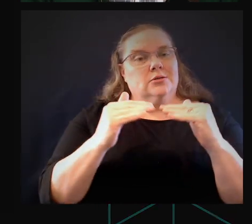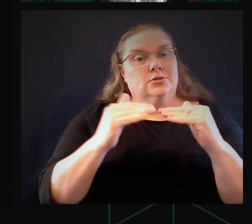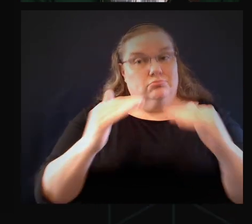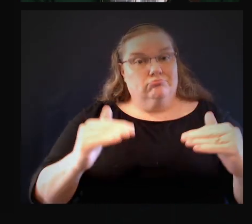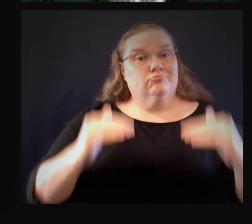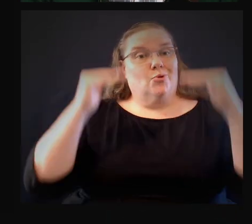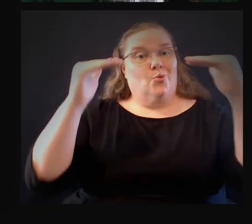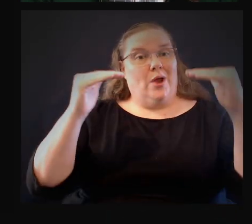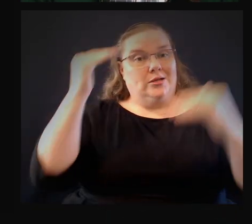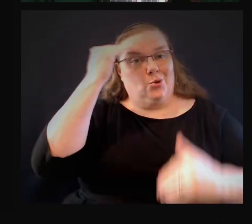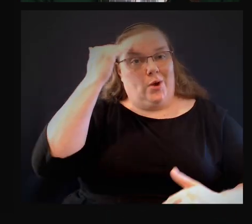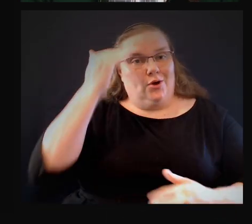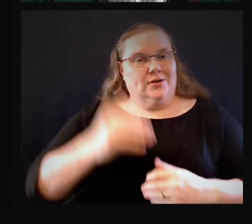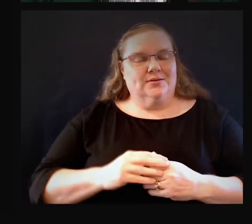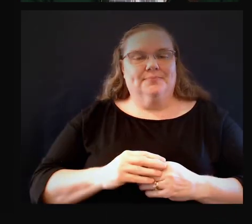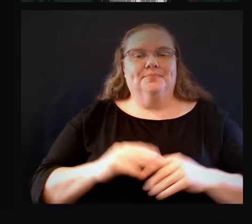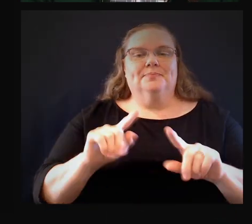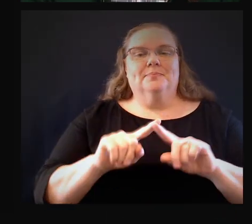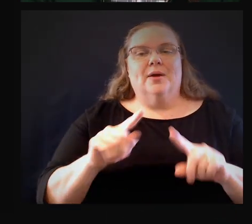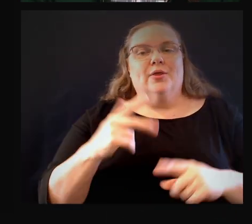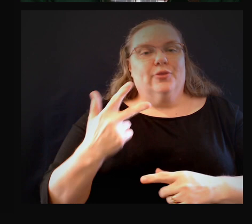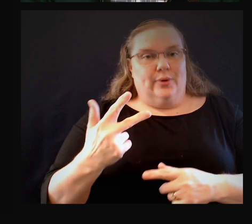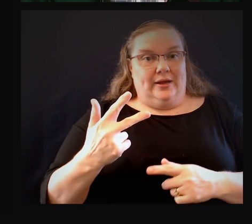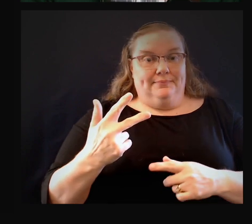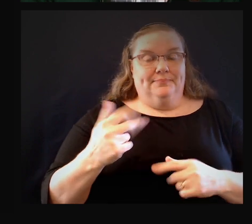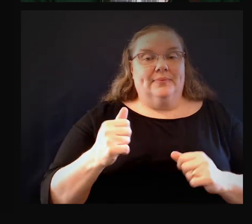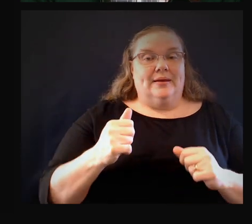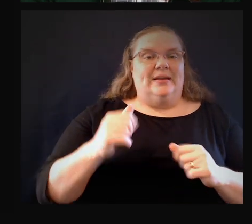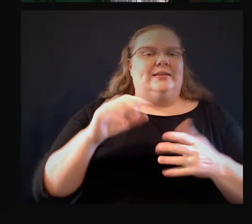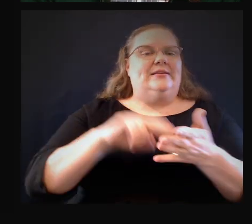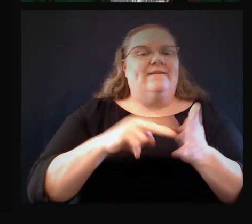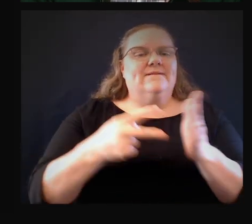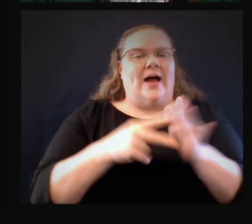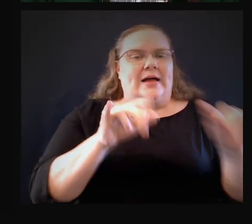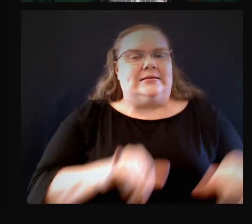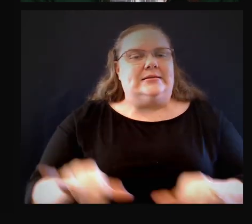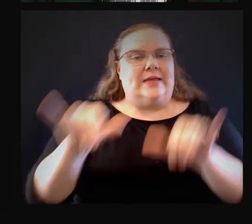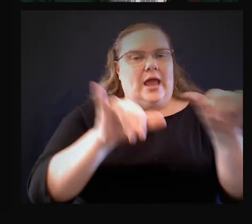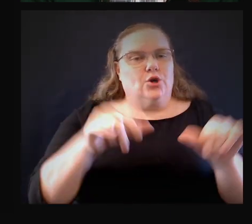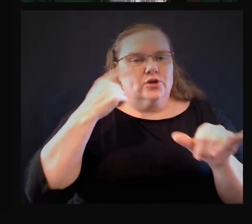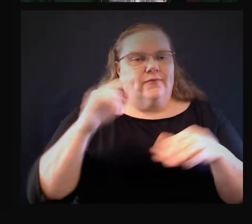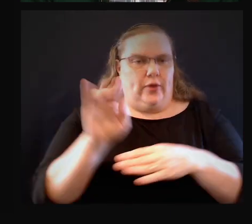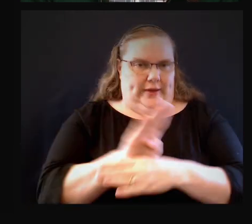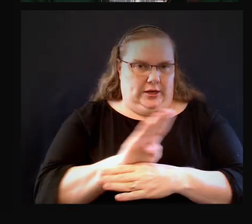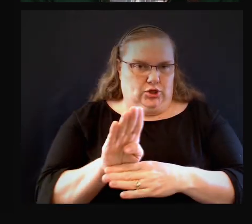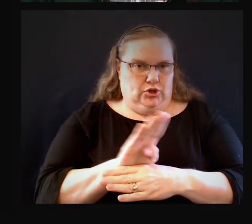Three, define standards for the industry. Just like accessibility, sustainability should be